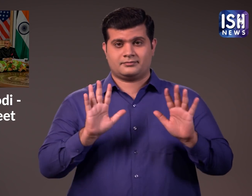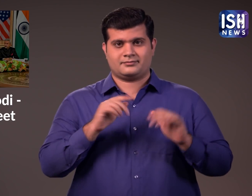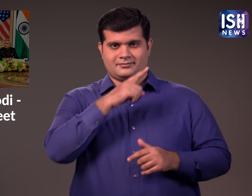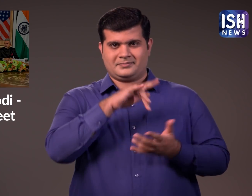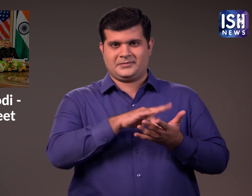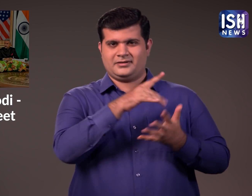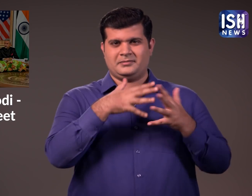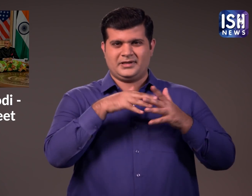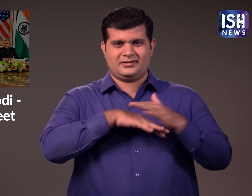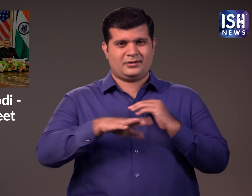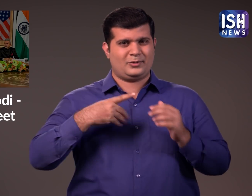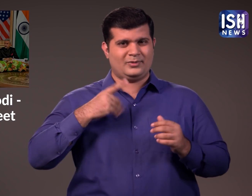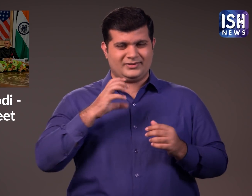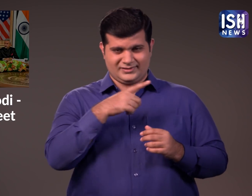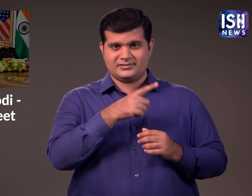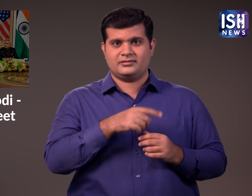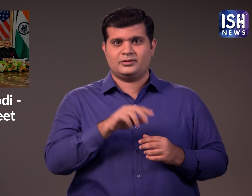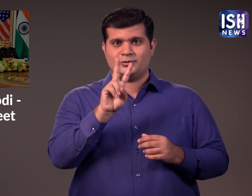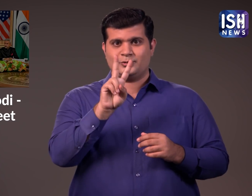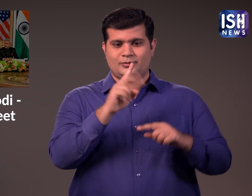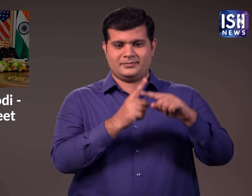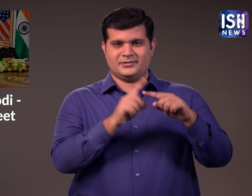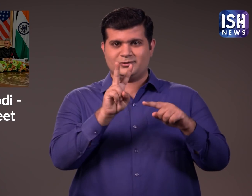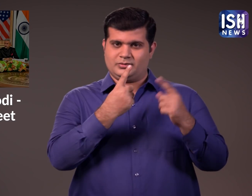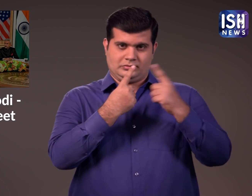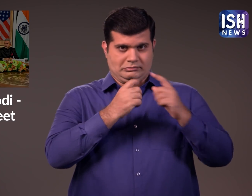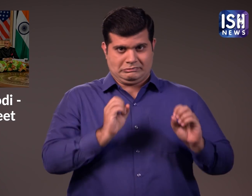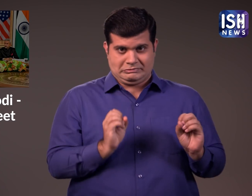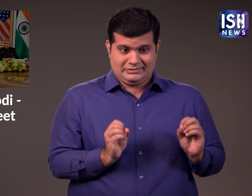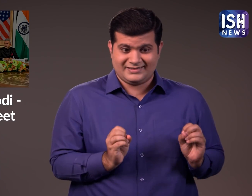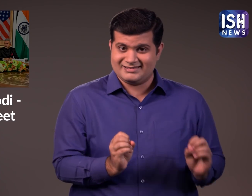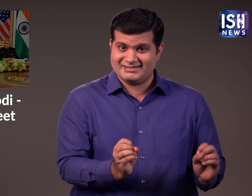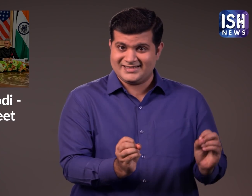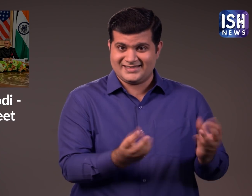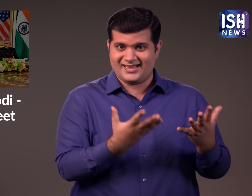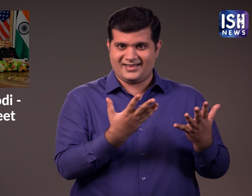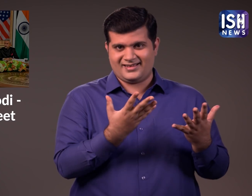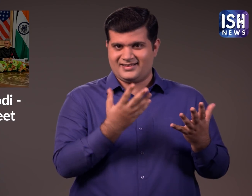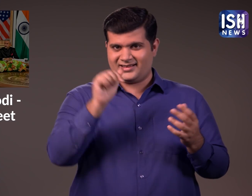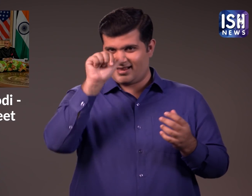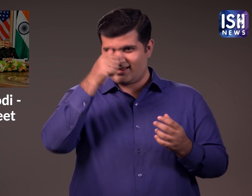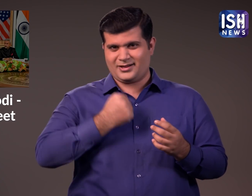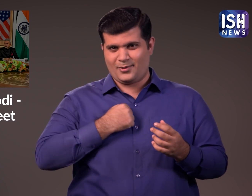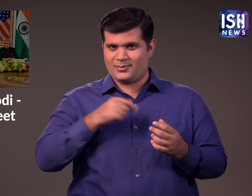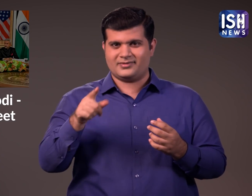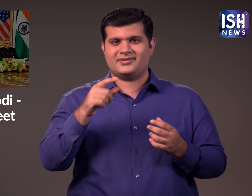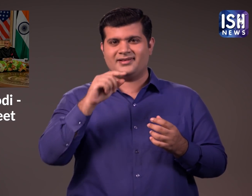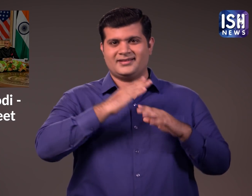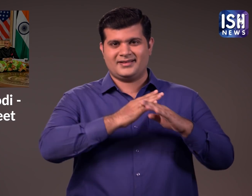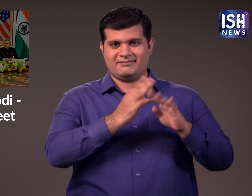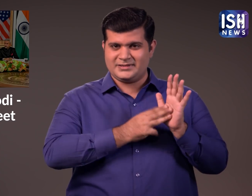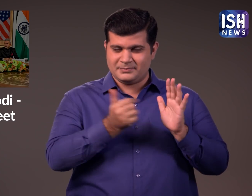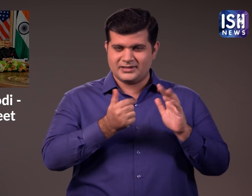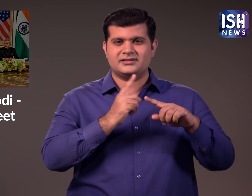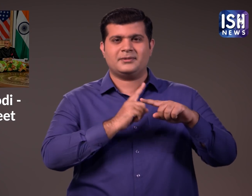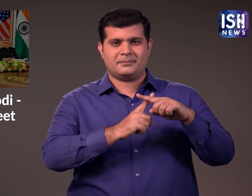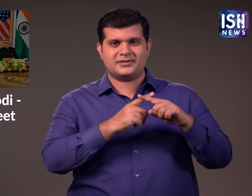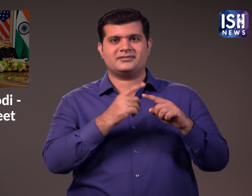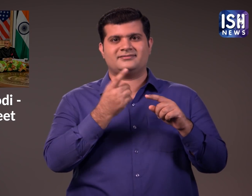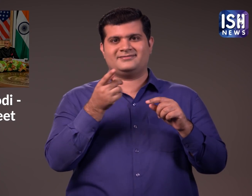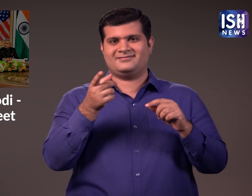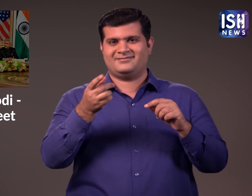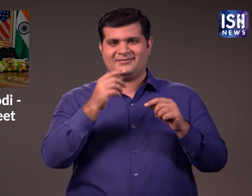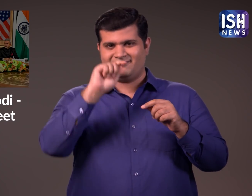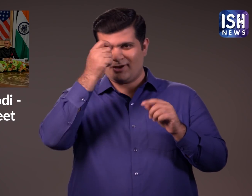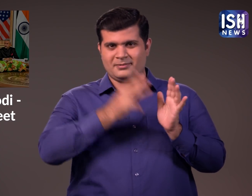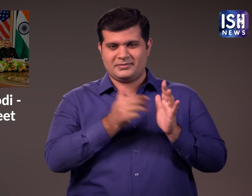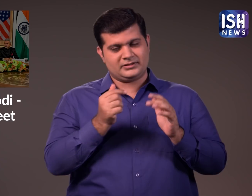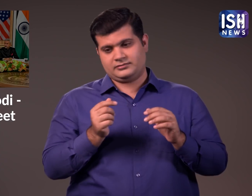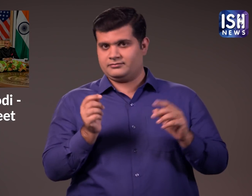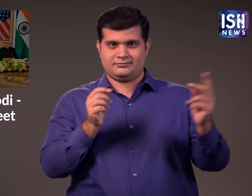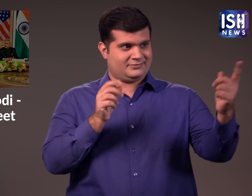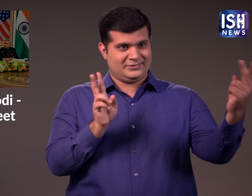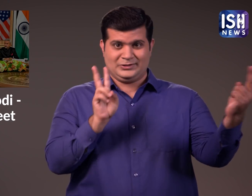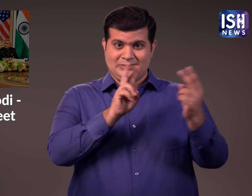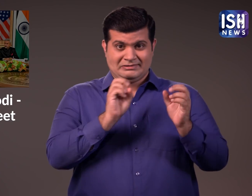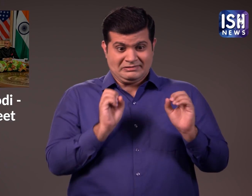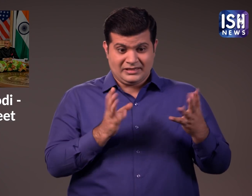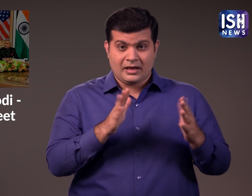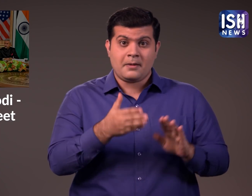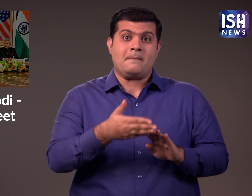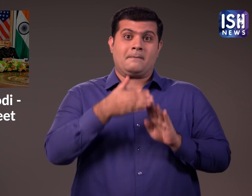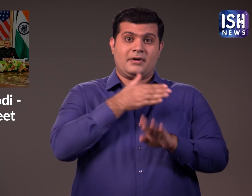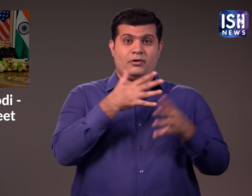Just before the India-United States bilateral two plus-two dialogue commenced in Washington DC,